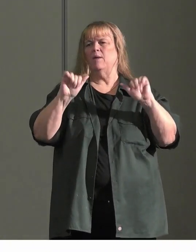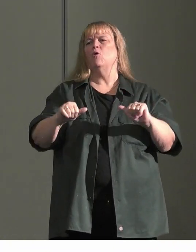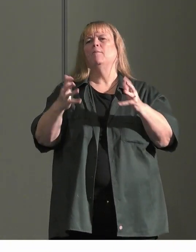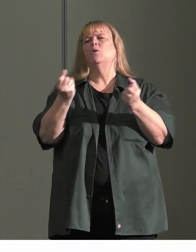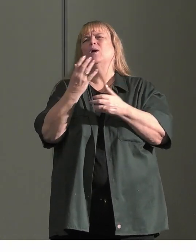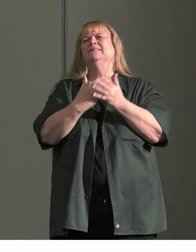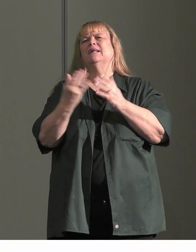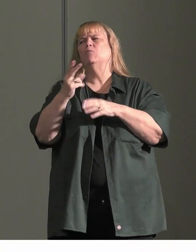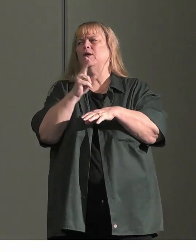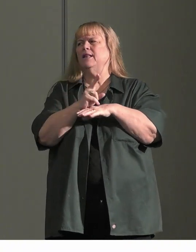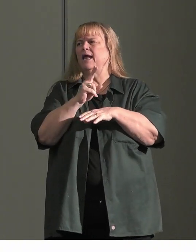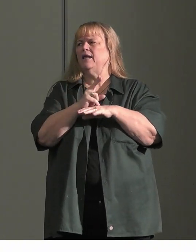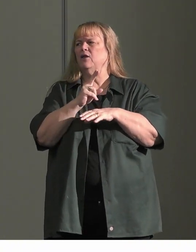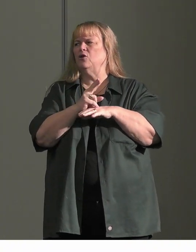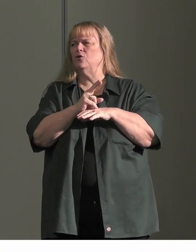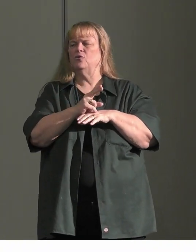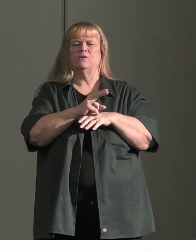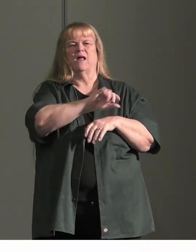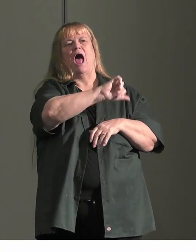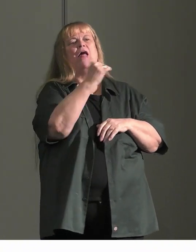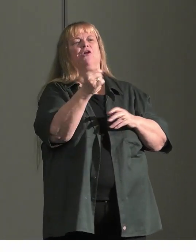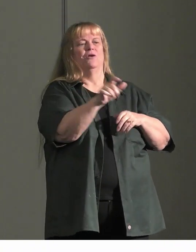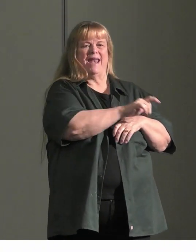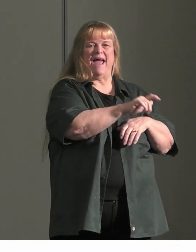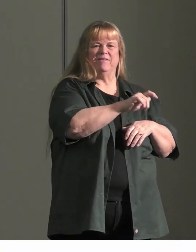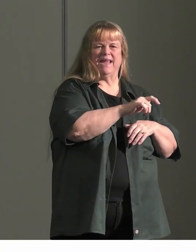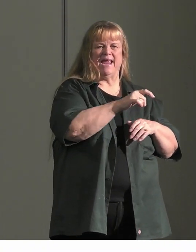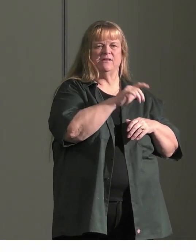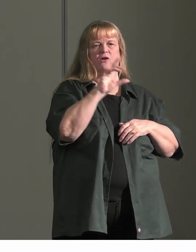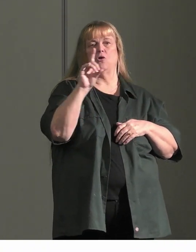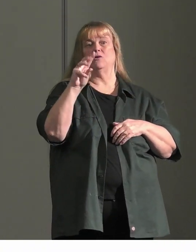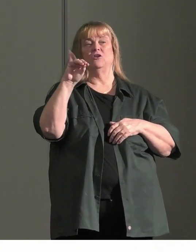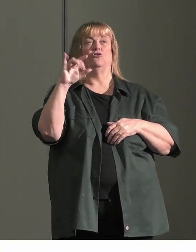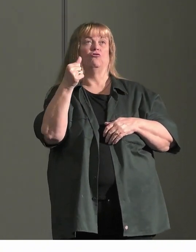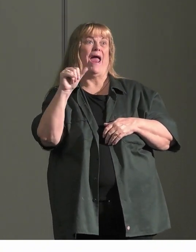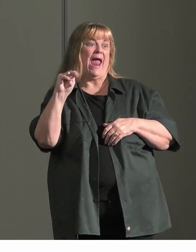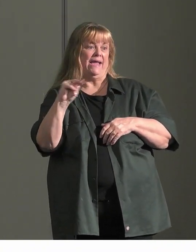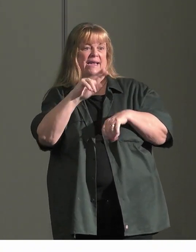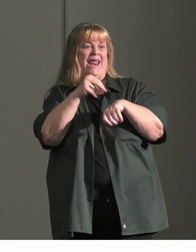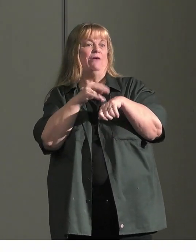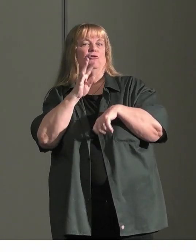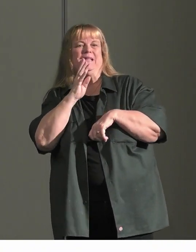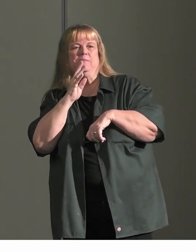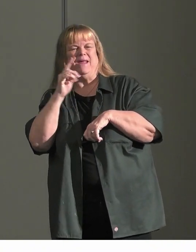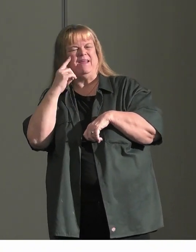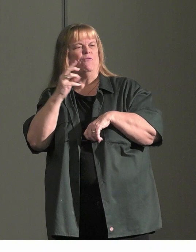that uses alternative navigation let's call in Dragon NaturallySpeaking to speech-to-text